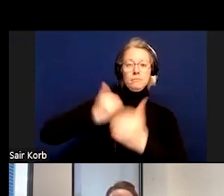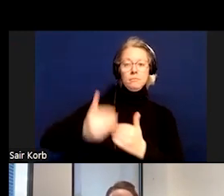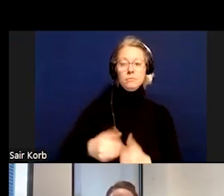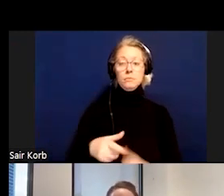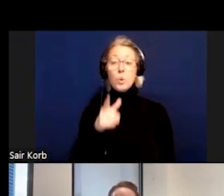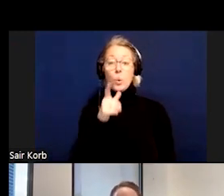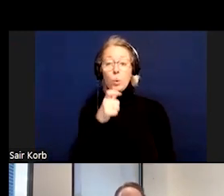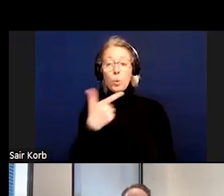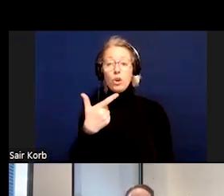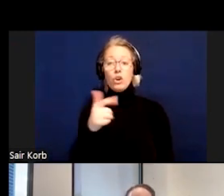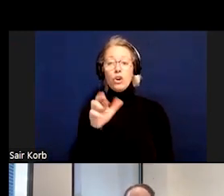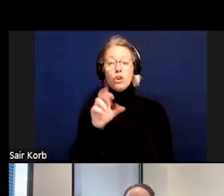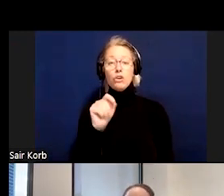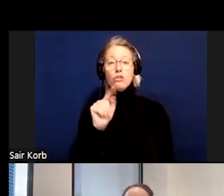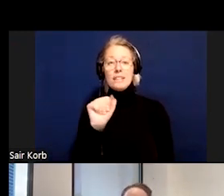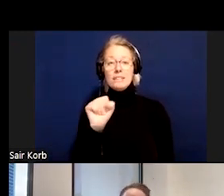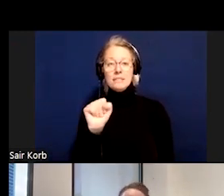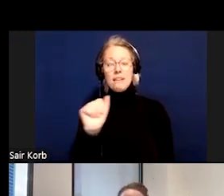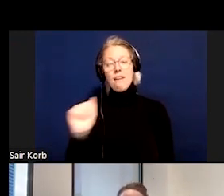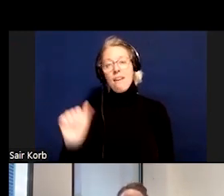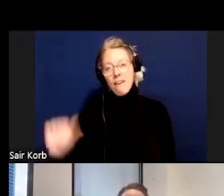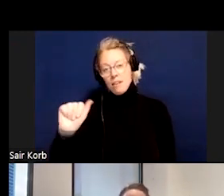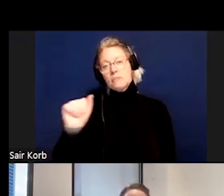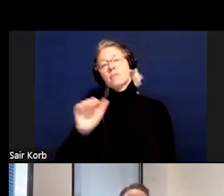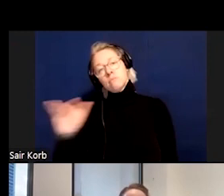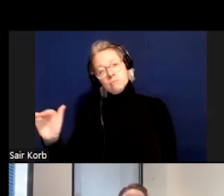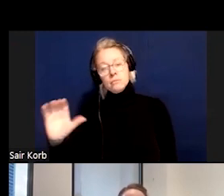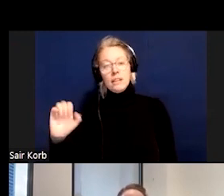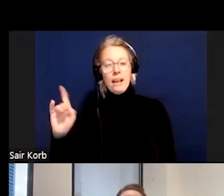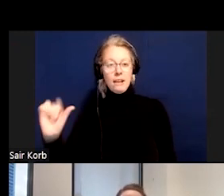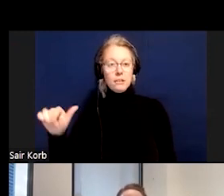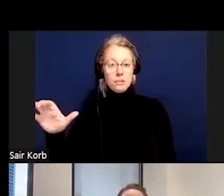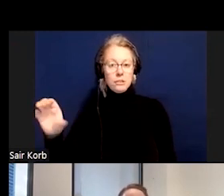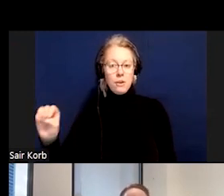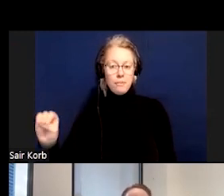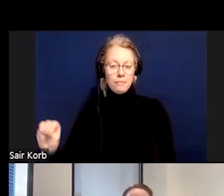grants@ to learn more about this and to make a request as needed.